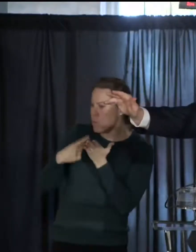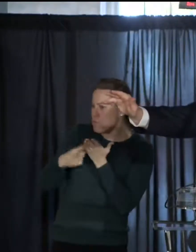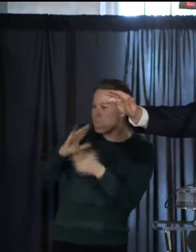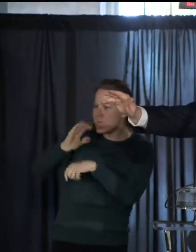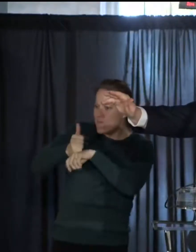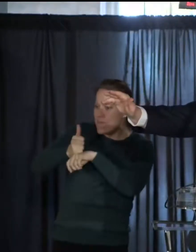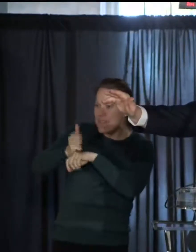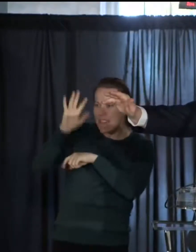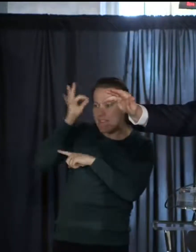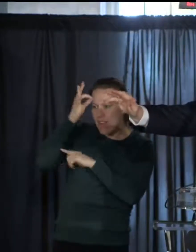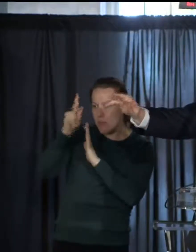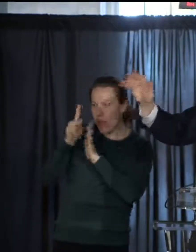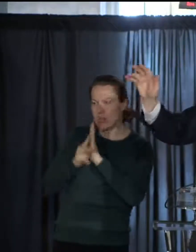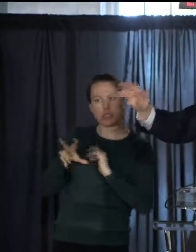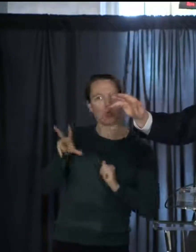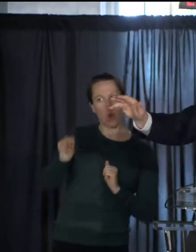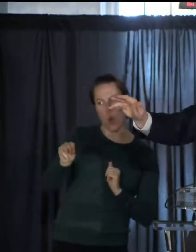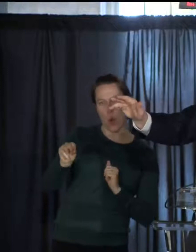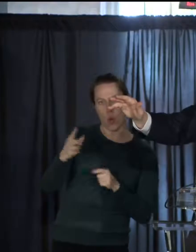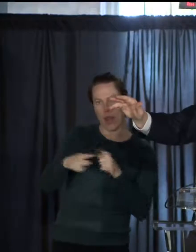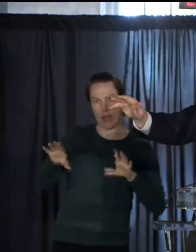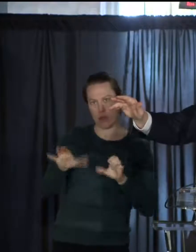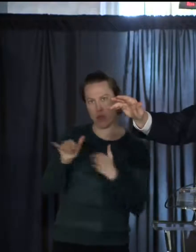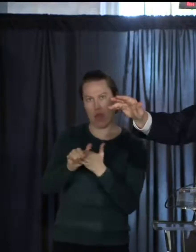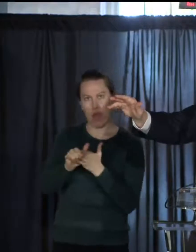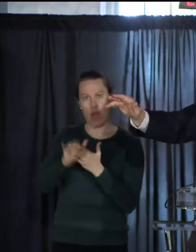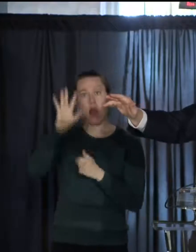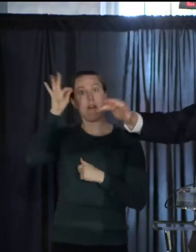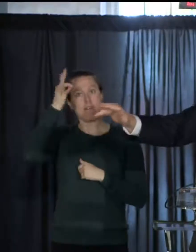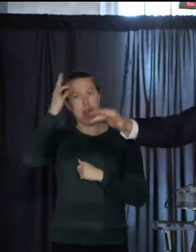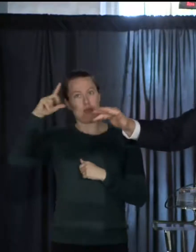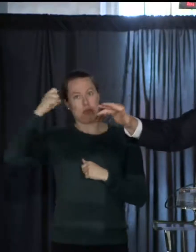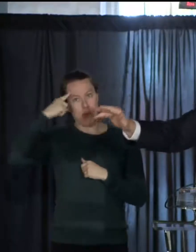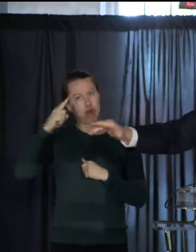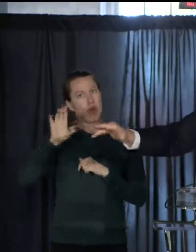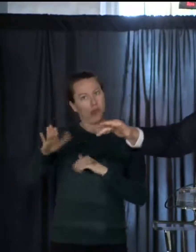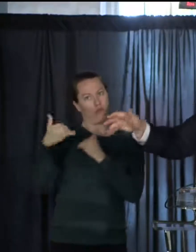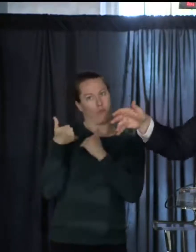NO, YOU CAN'T DO THAT. THE FEDERAL GOVERNMENT SHOULDN'T DO THAT. THAT'S GOT TO BE A DECISION MADE